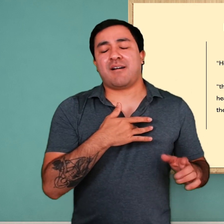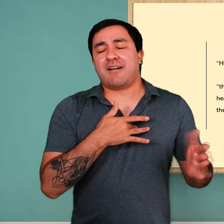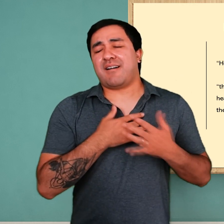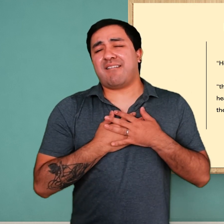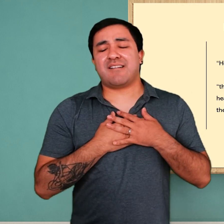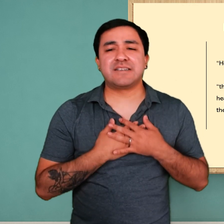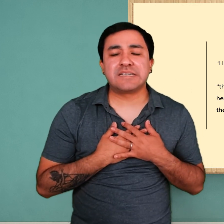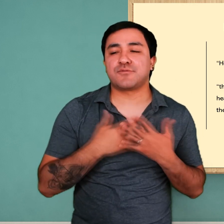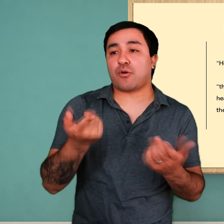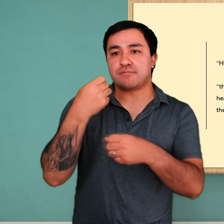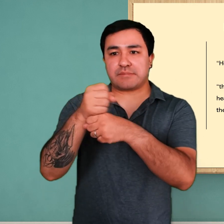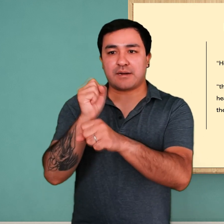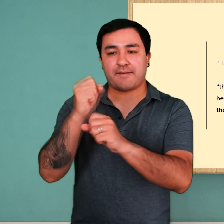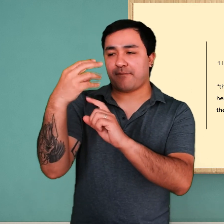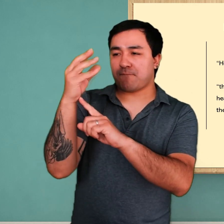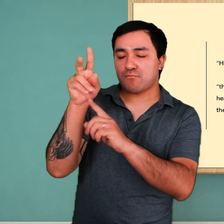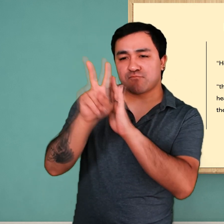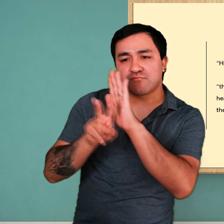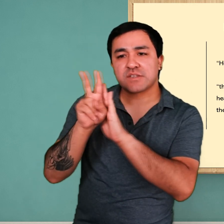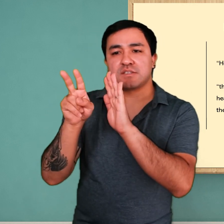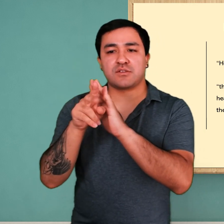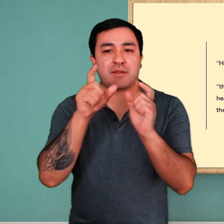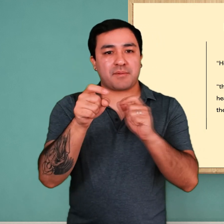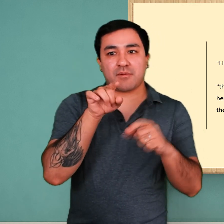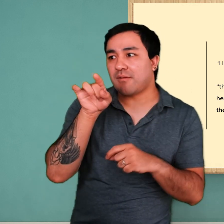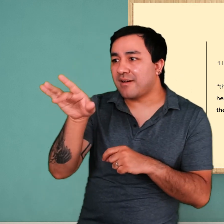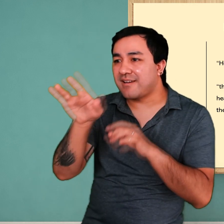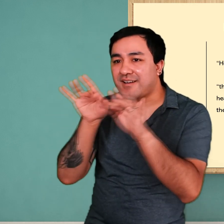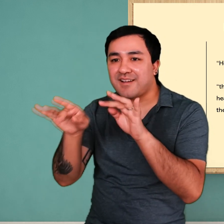Or create media that will get them clicks, views, or likes.